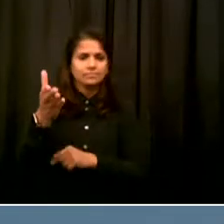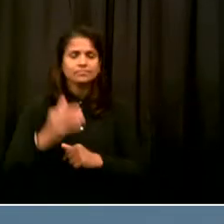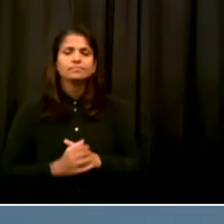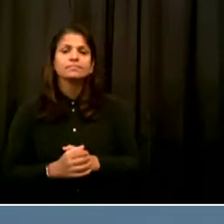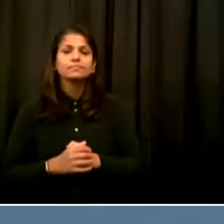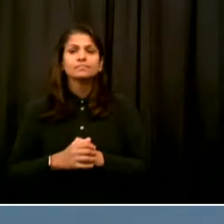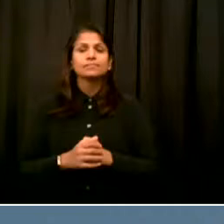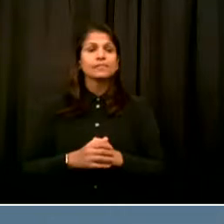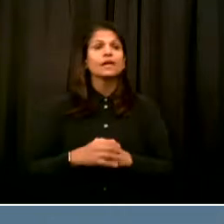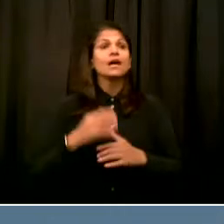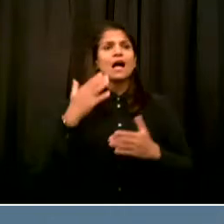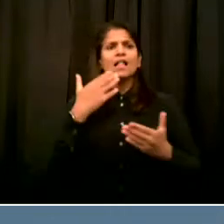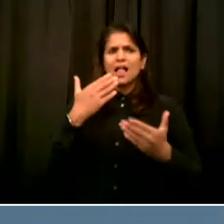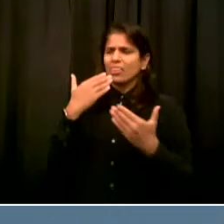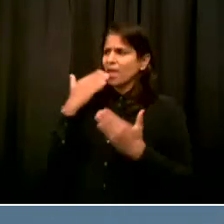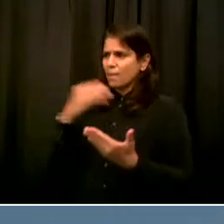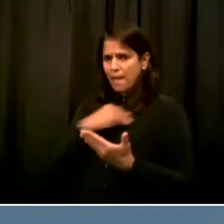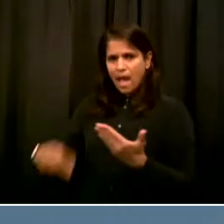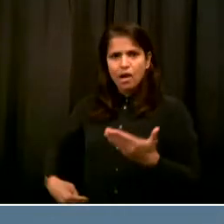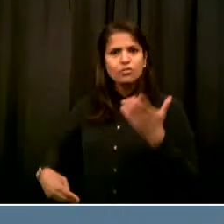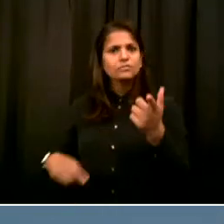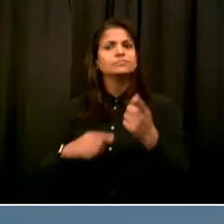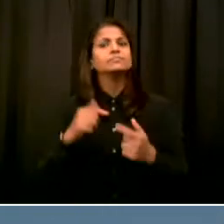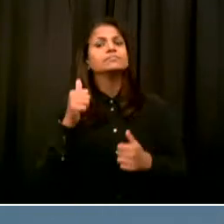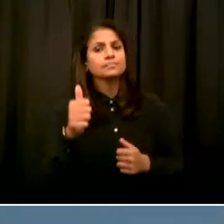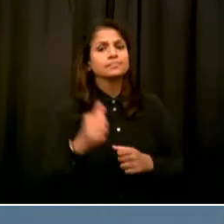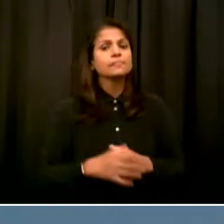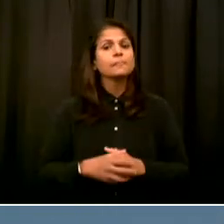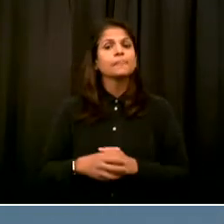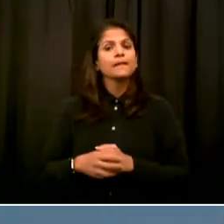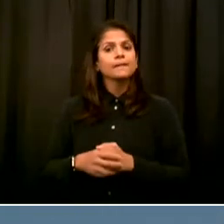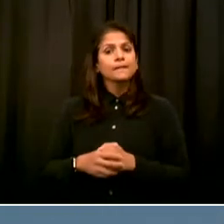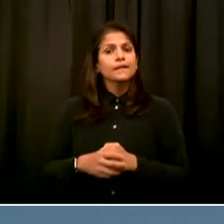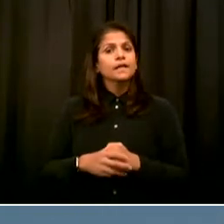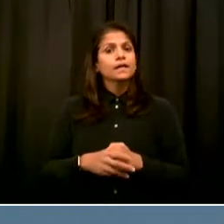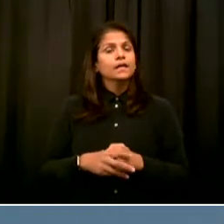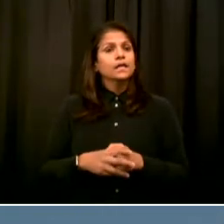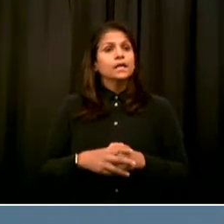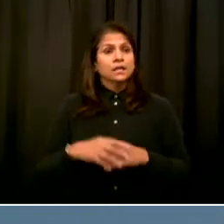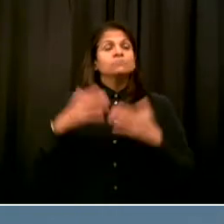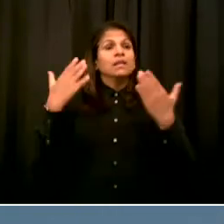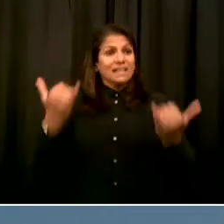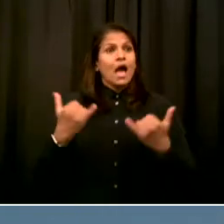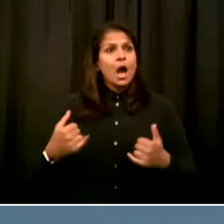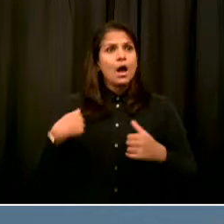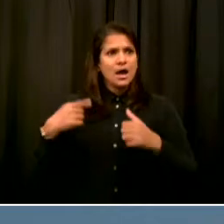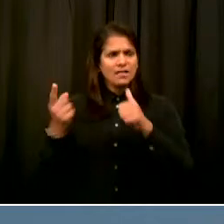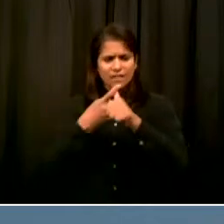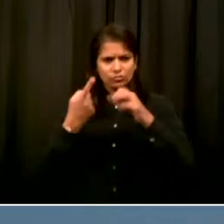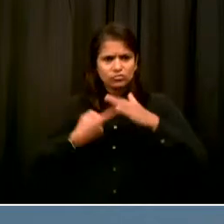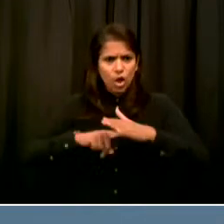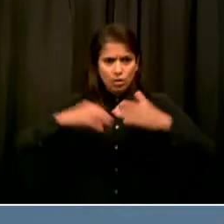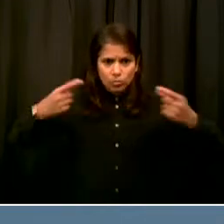THANK YOU, SIR.